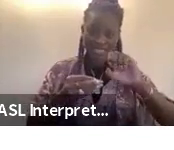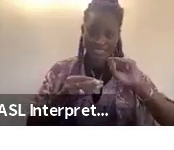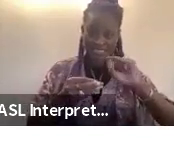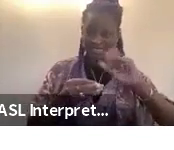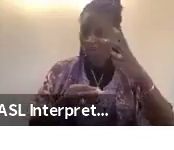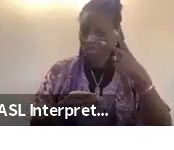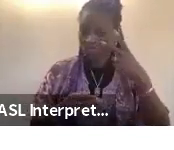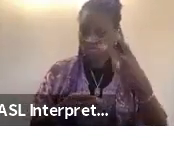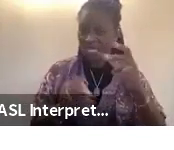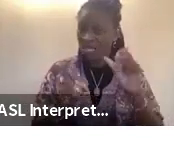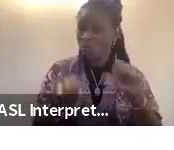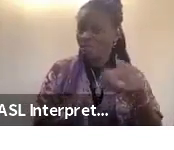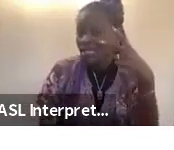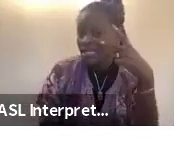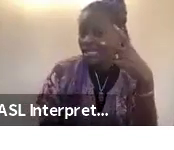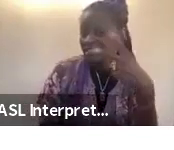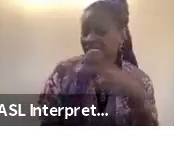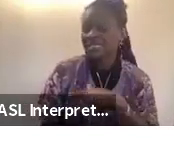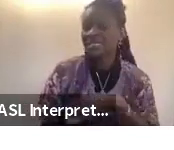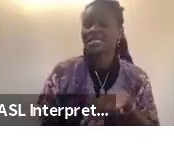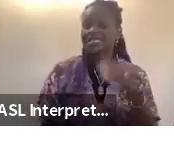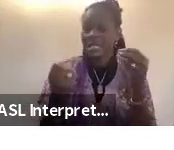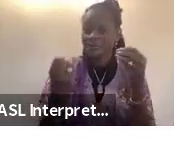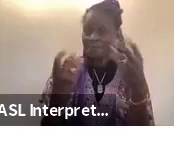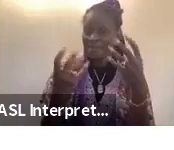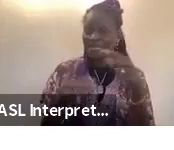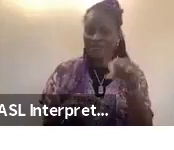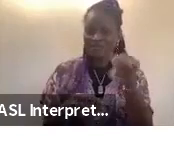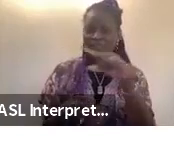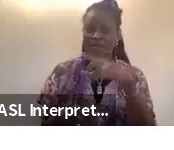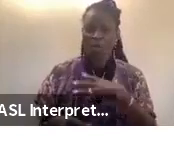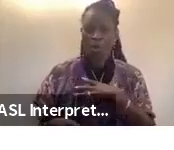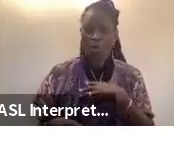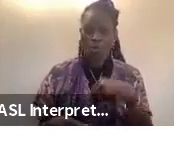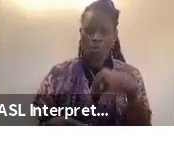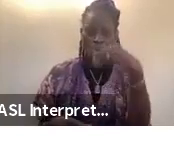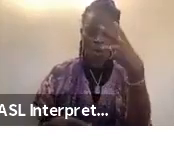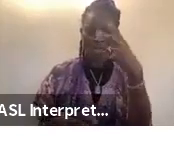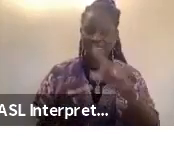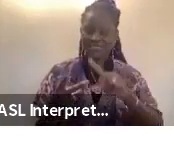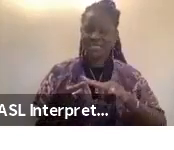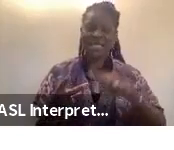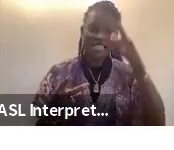can see that the majority of those are among white residents, Latinx residents.